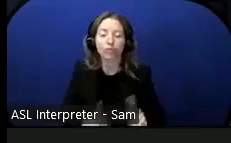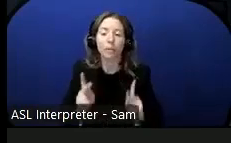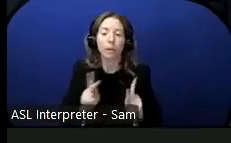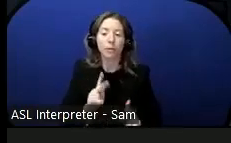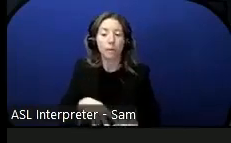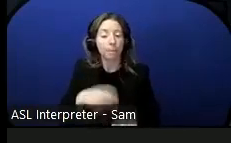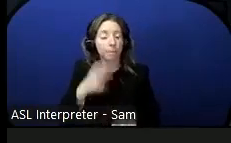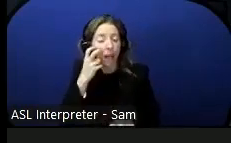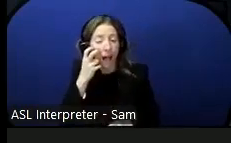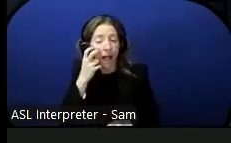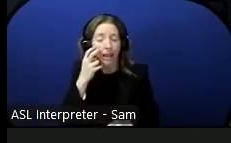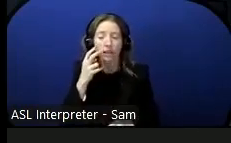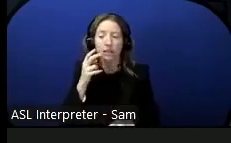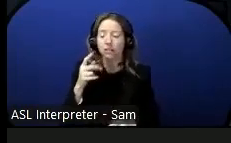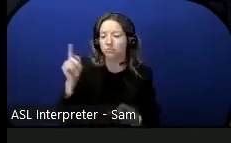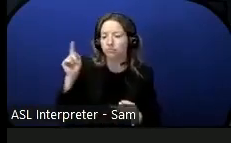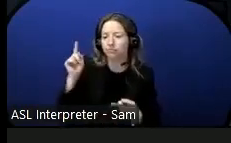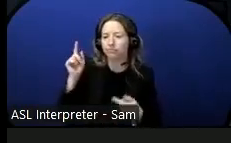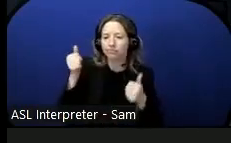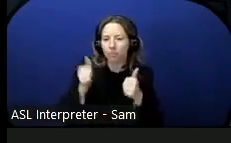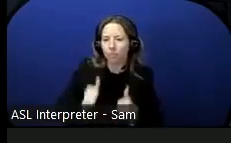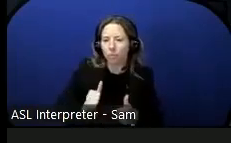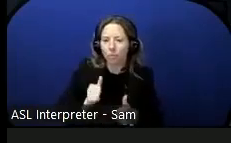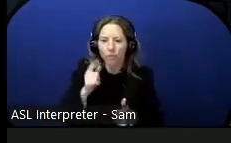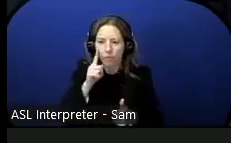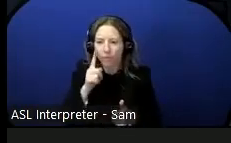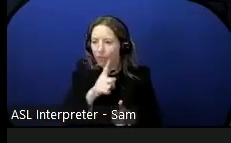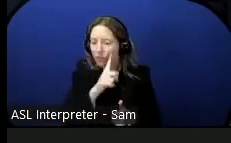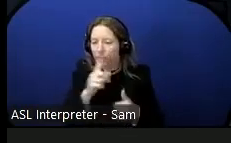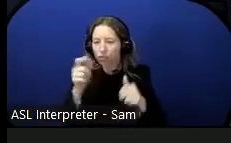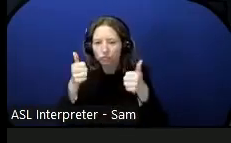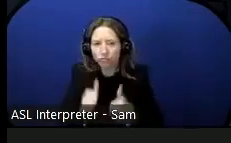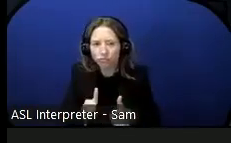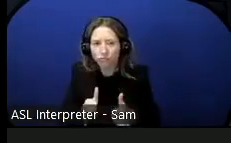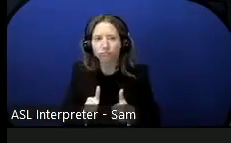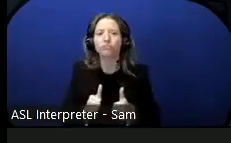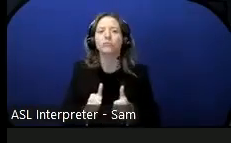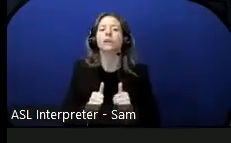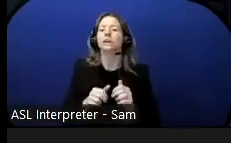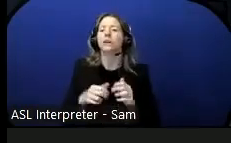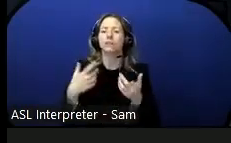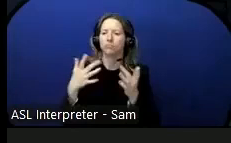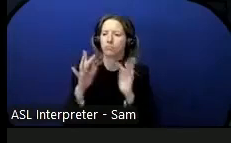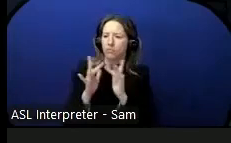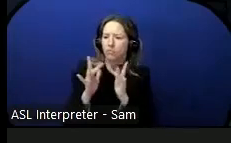so this is semantic structure given to your website using HTML native tags and data